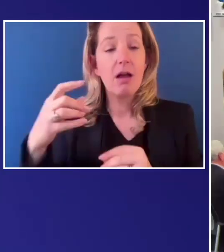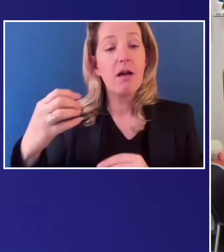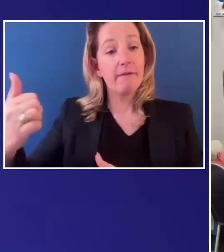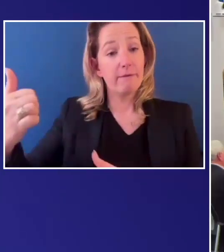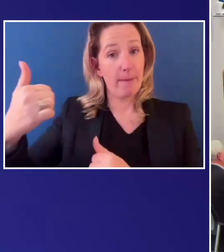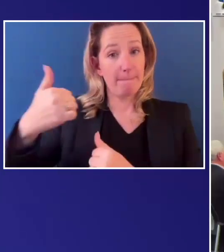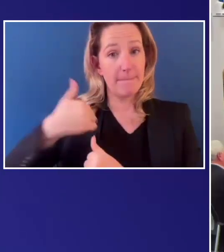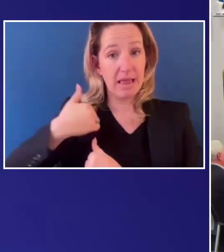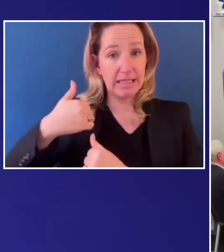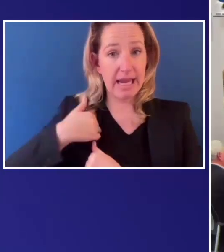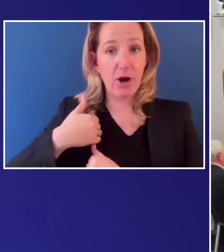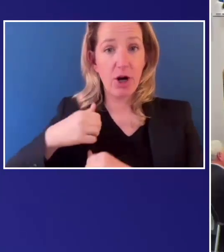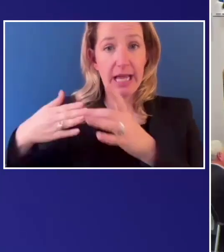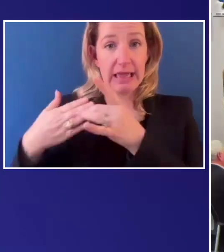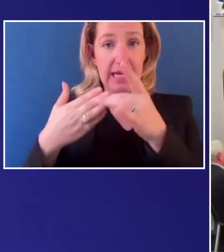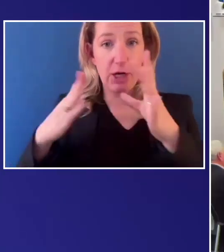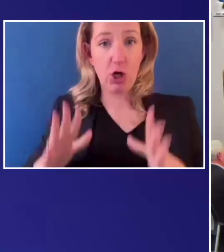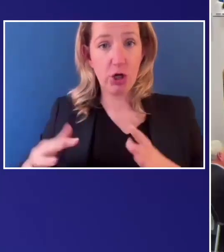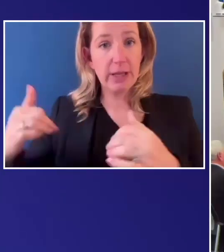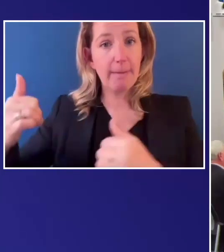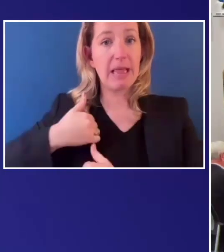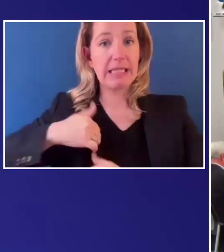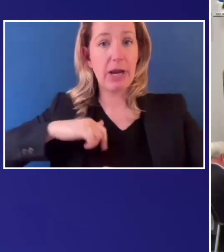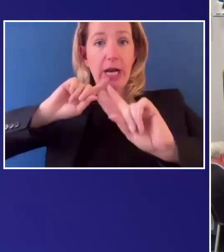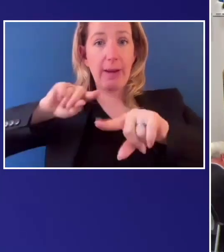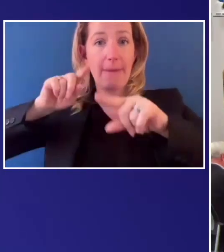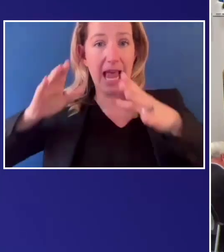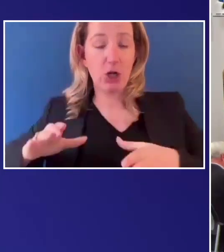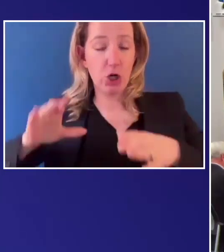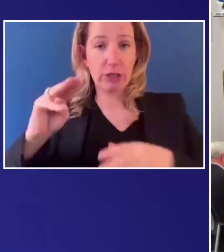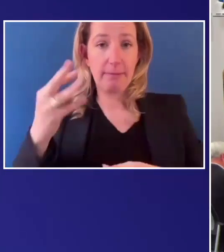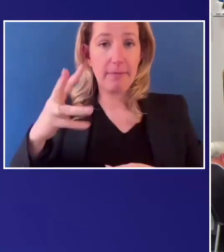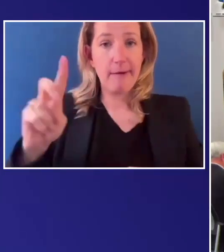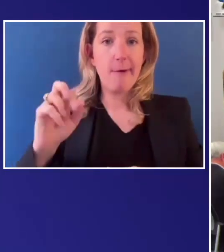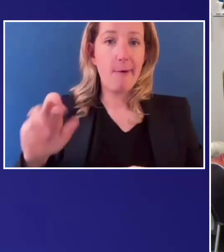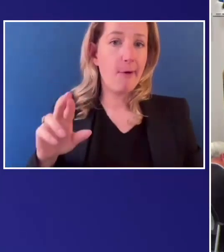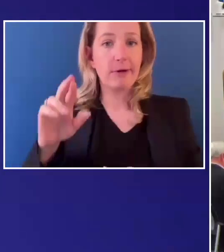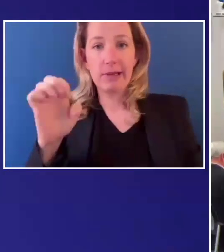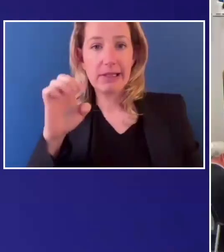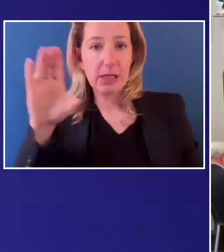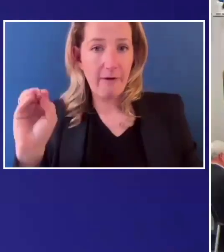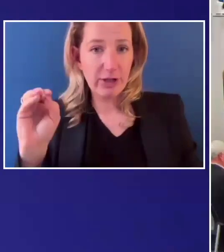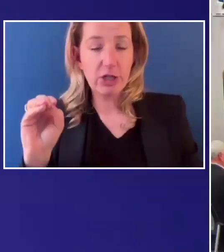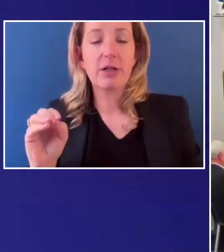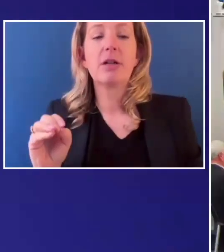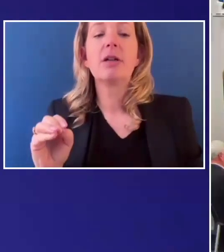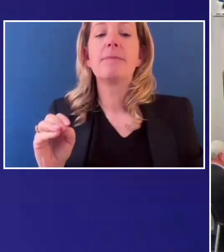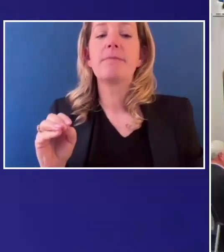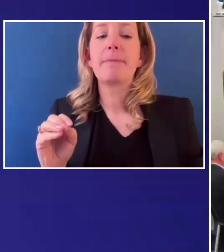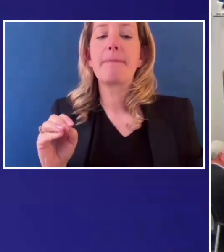there, military leaders in particular, enlisted officers, doesn't matter, position -- decision makers within the